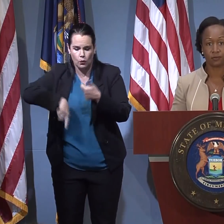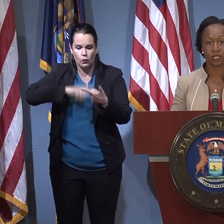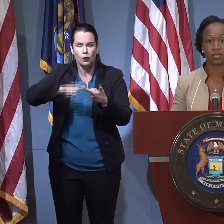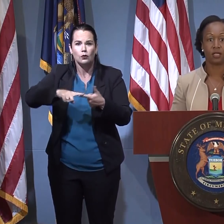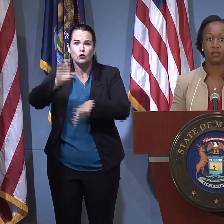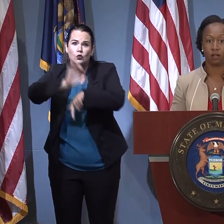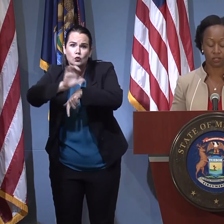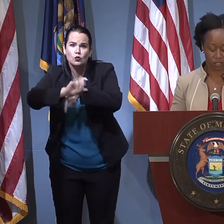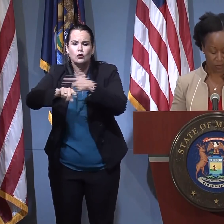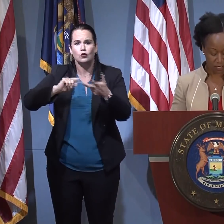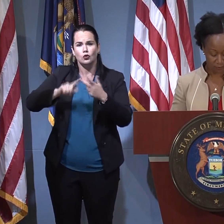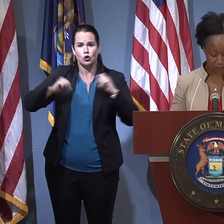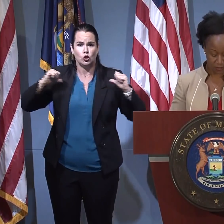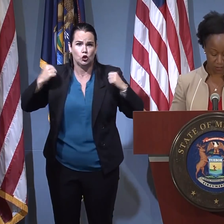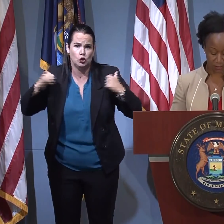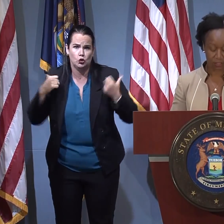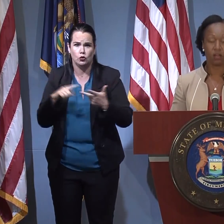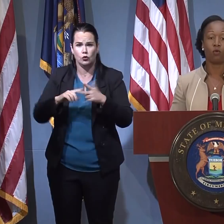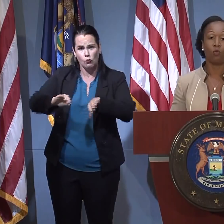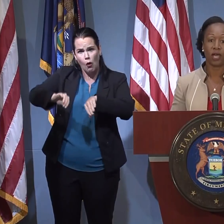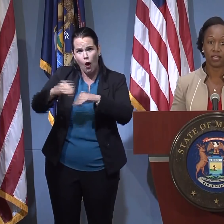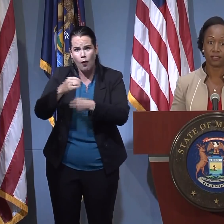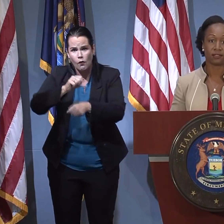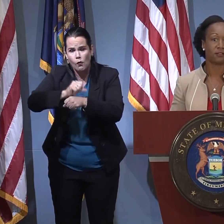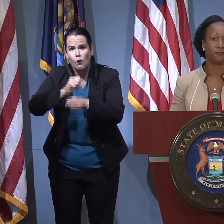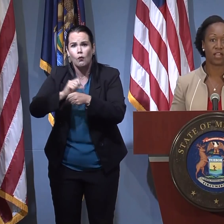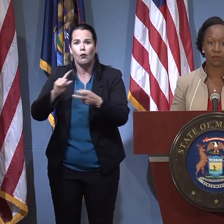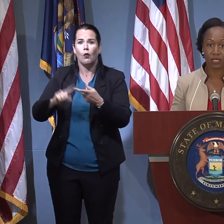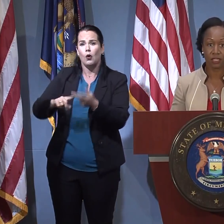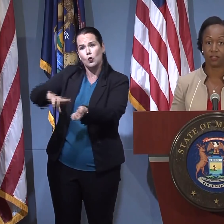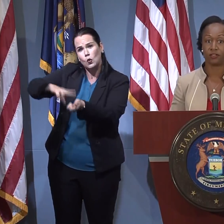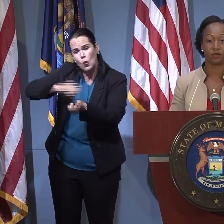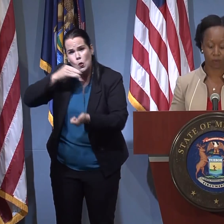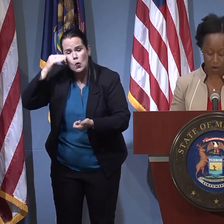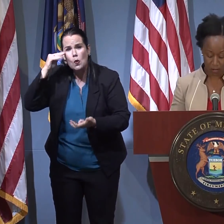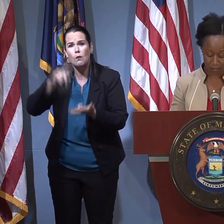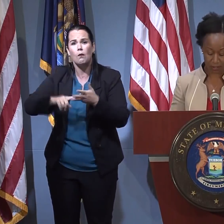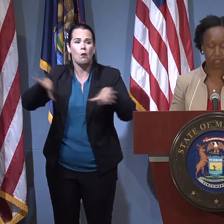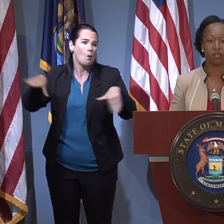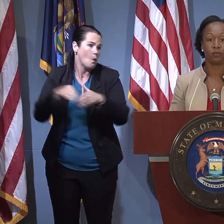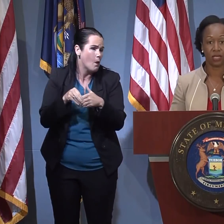MULTIPLE SETTINGS INCLUDING BARS, CHURCHES, OFFICES, GYM,